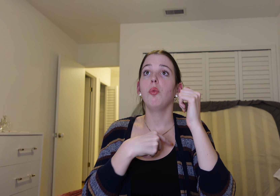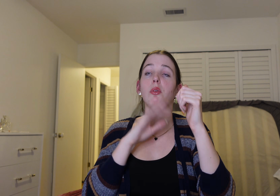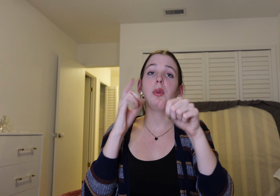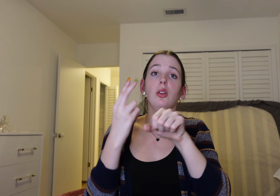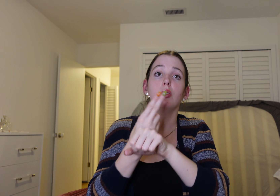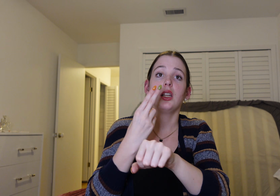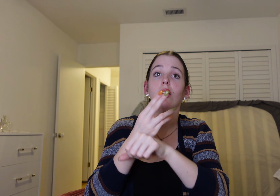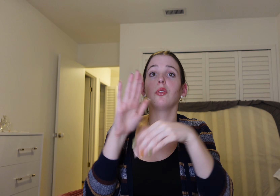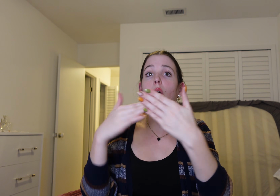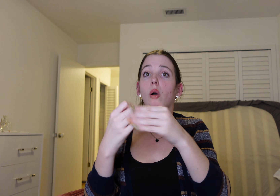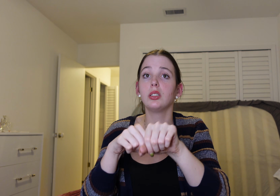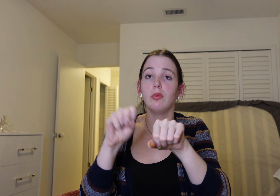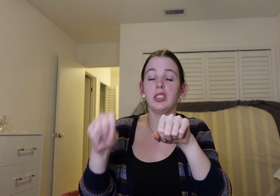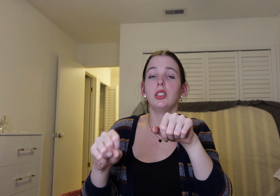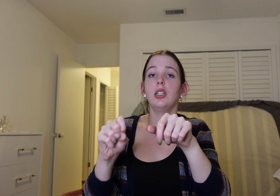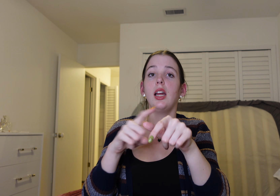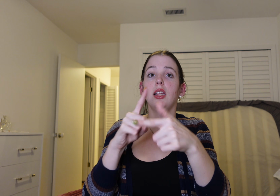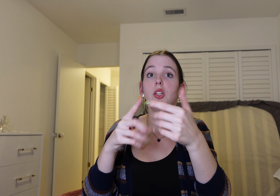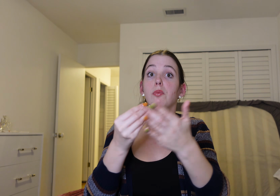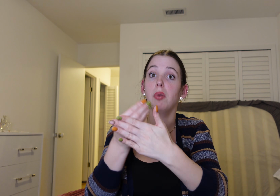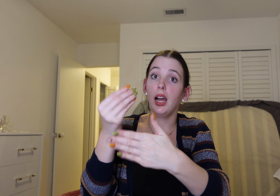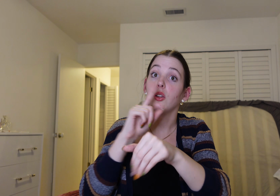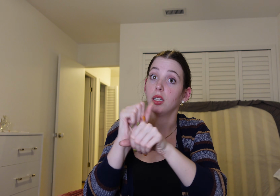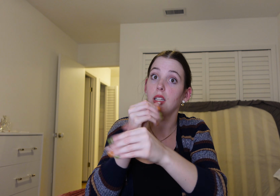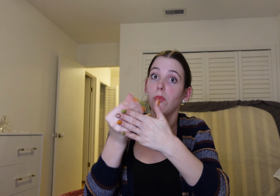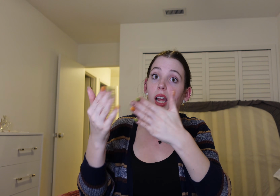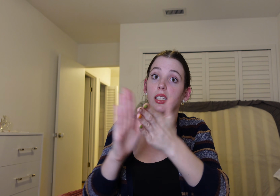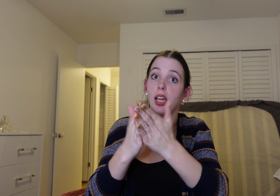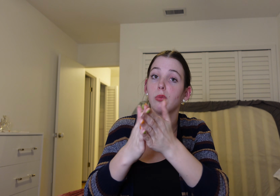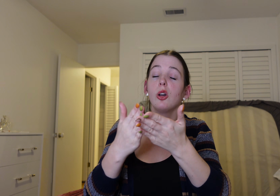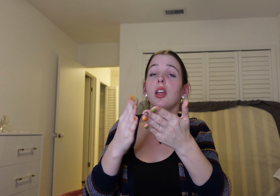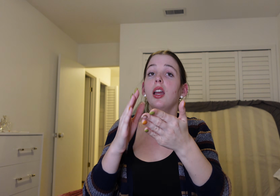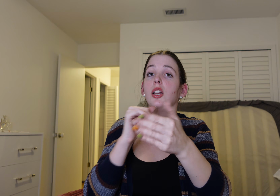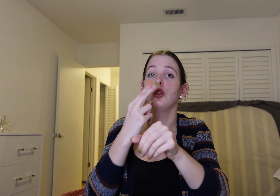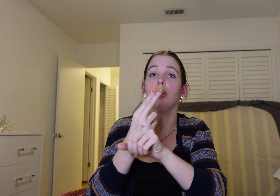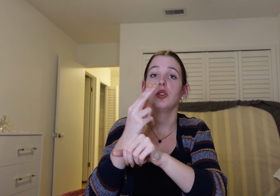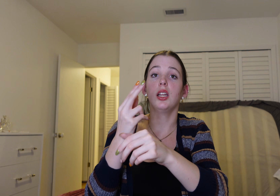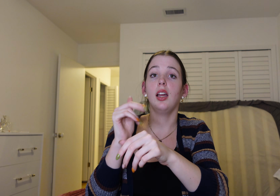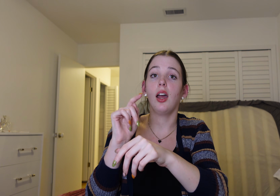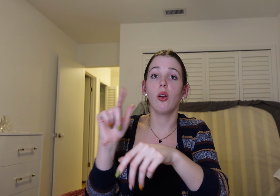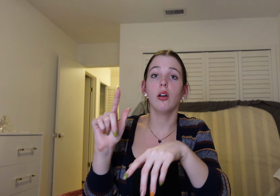we will be using it for the whole semester and then you literally buy the textbook and you don't use it at all